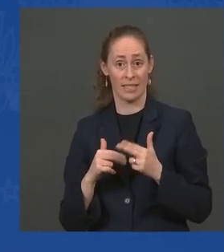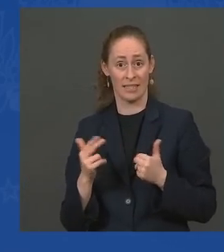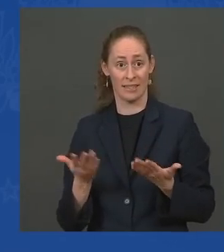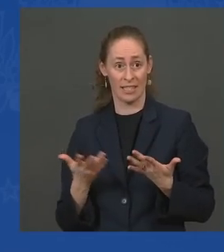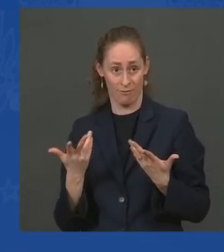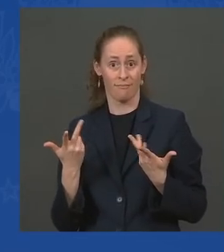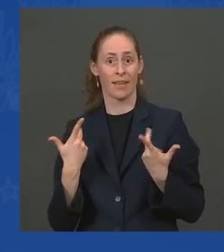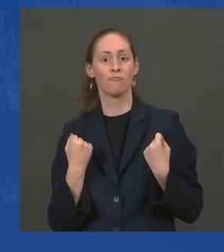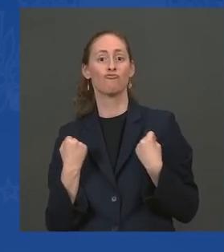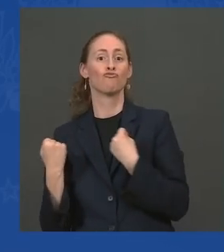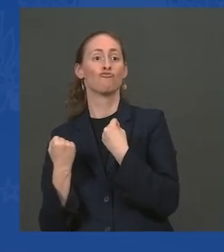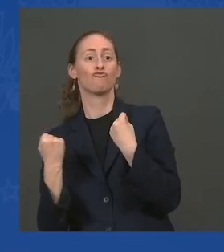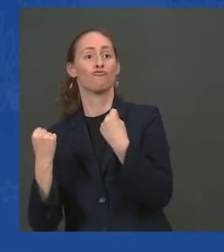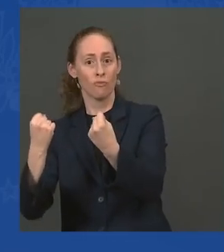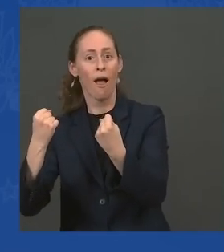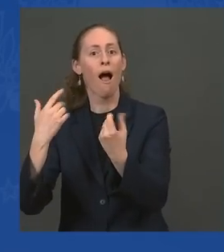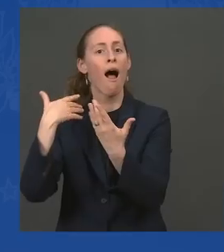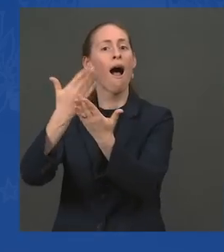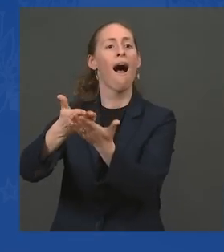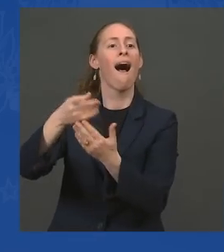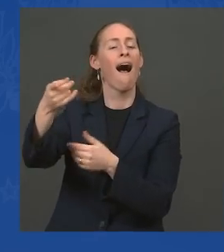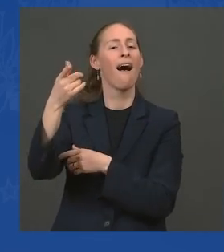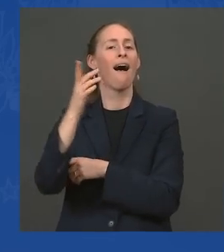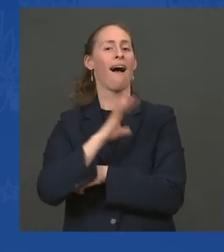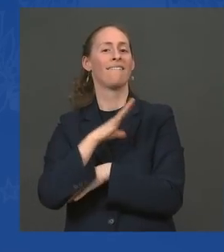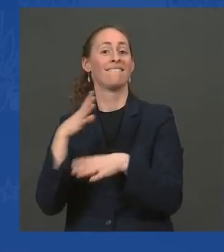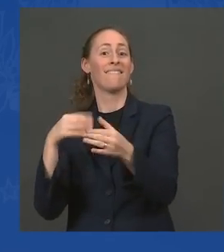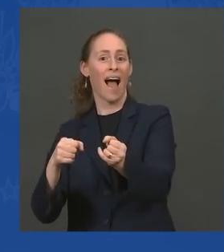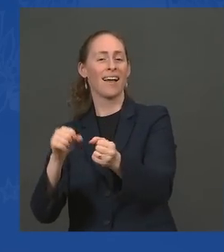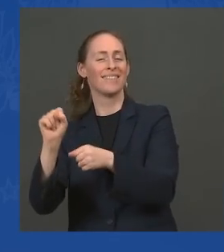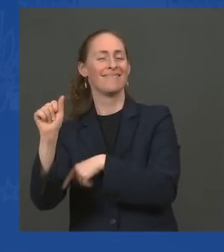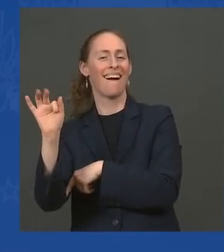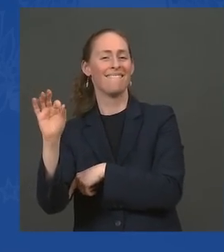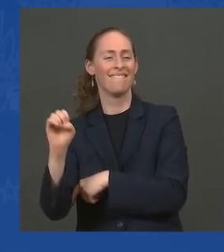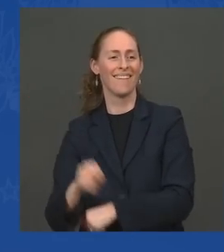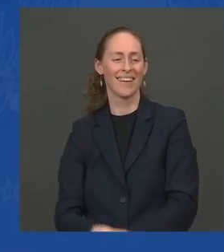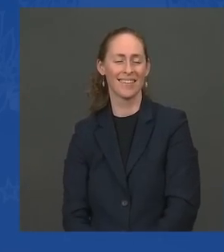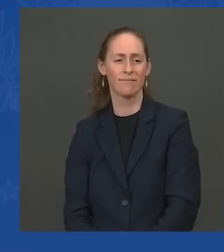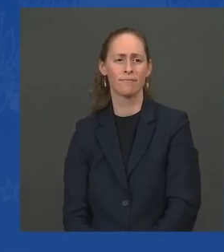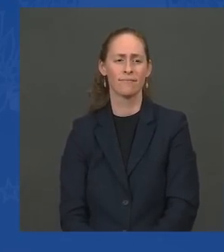and they'll get there a hell of a lot faster. The law -- the law includes the most significant investment